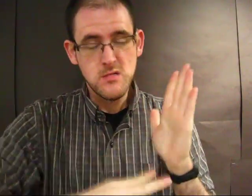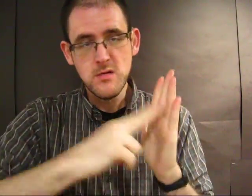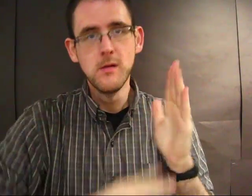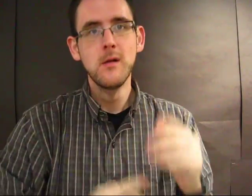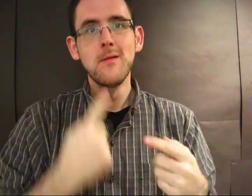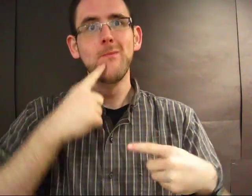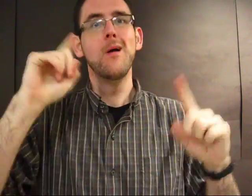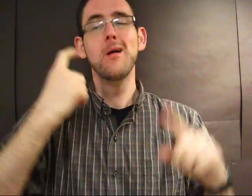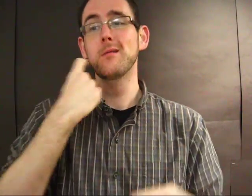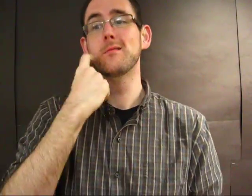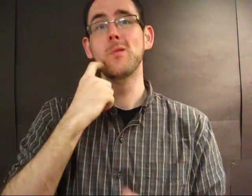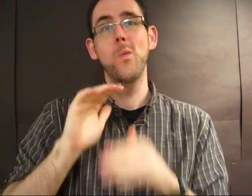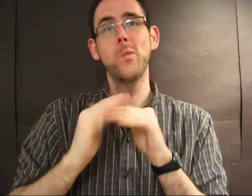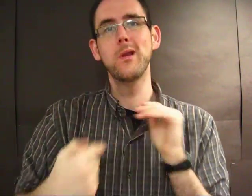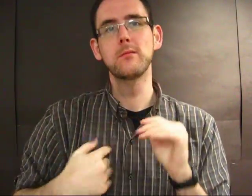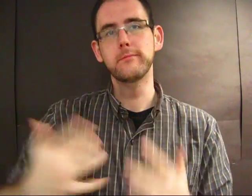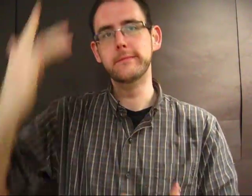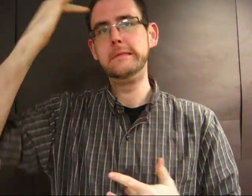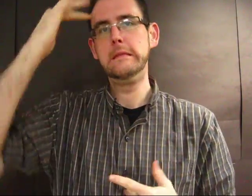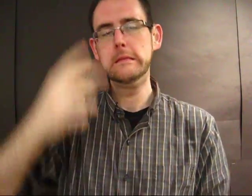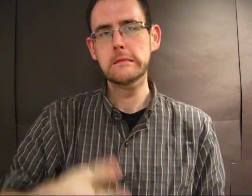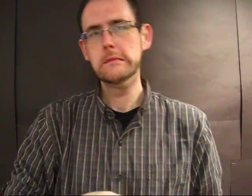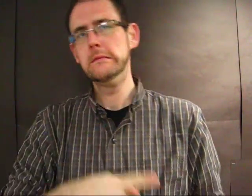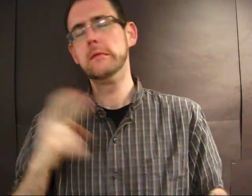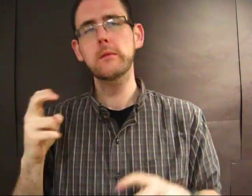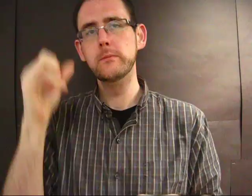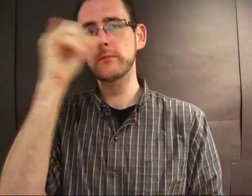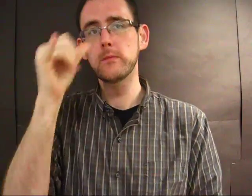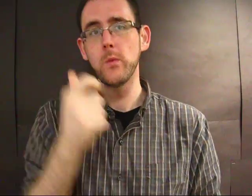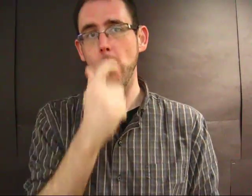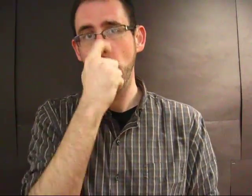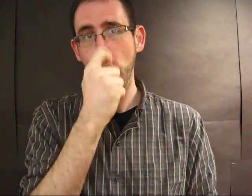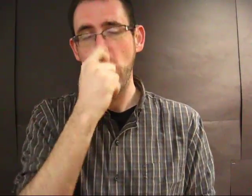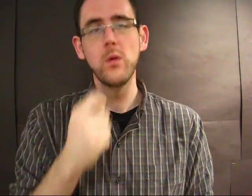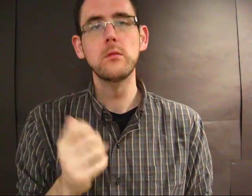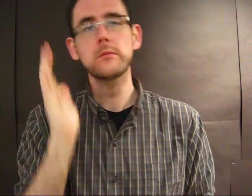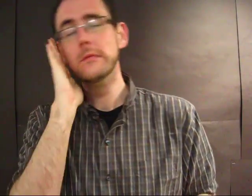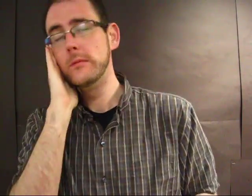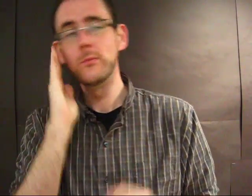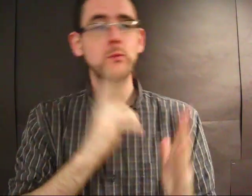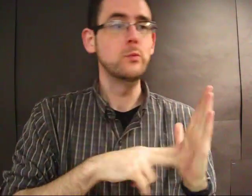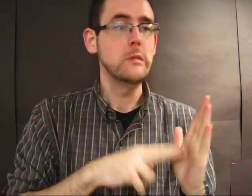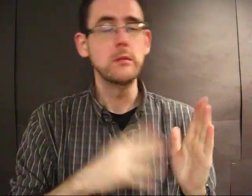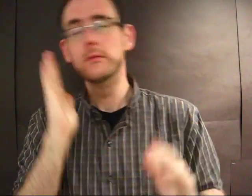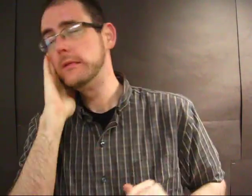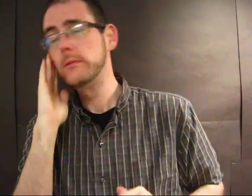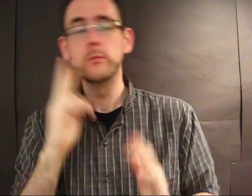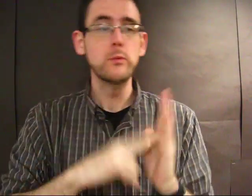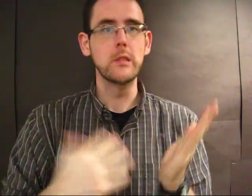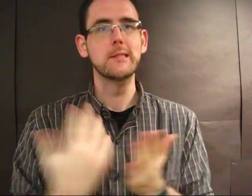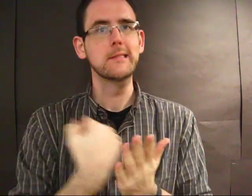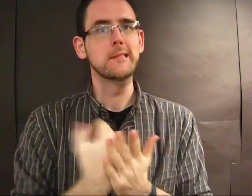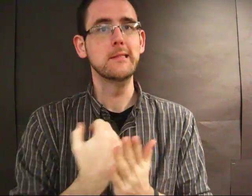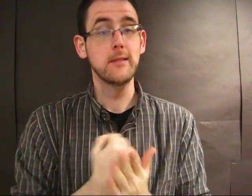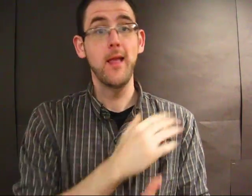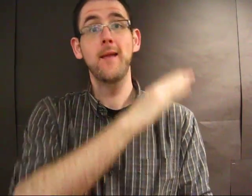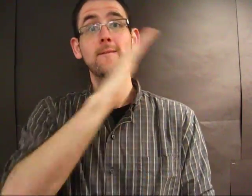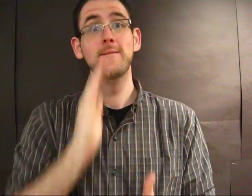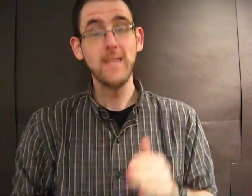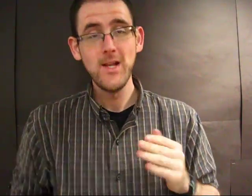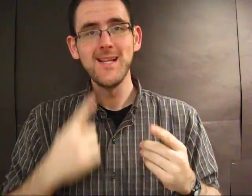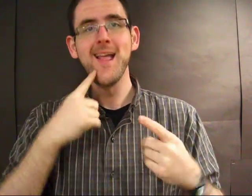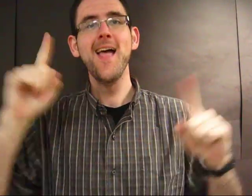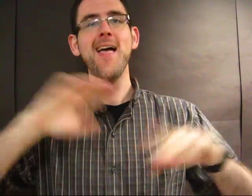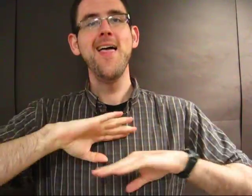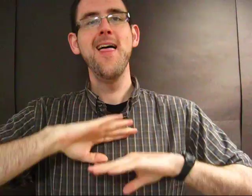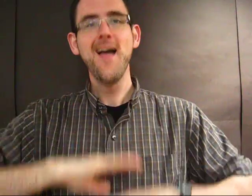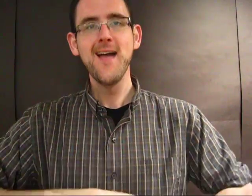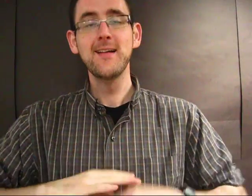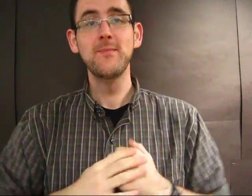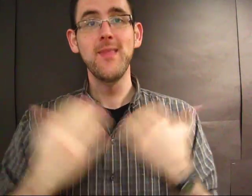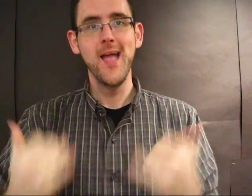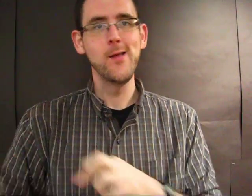Finally, I had a cold this past weekend, so I just read and slept. I was pretty relieved!